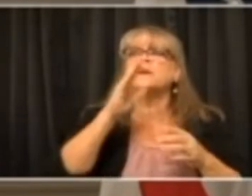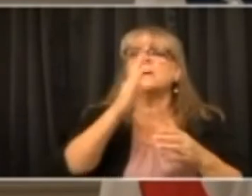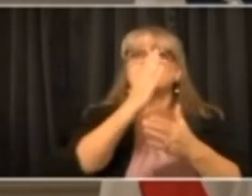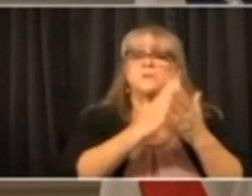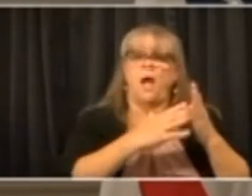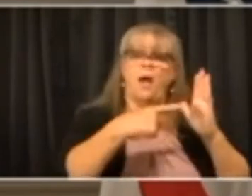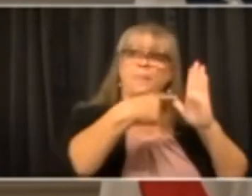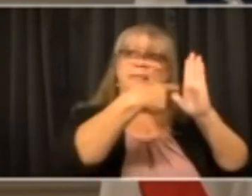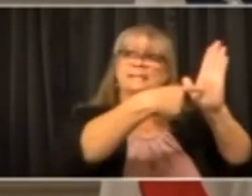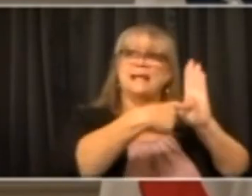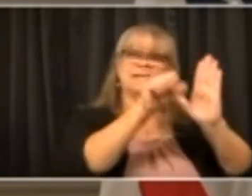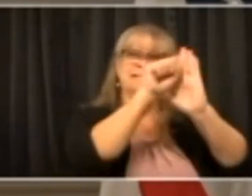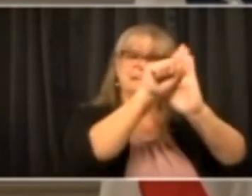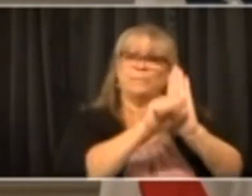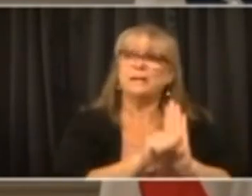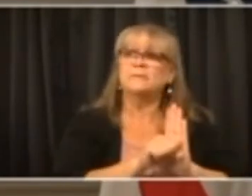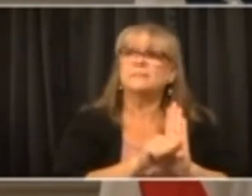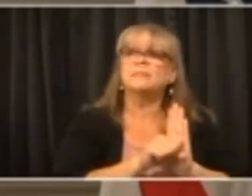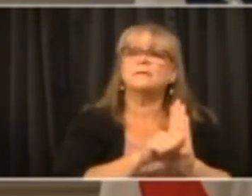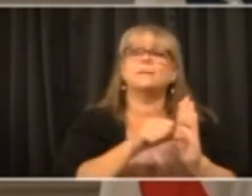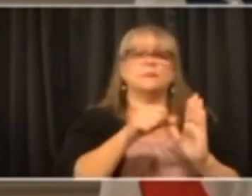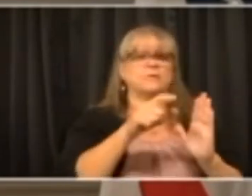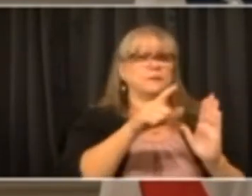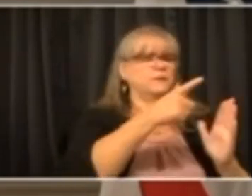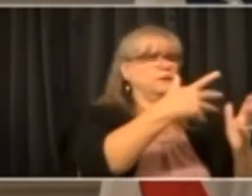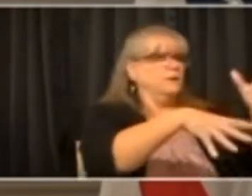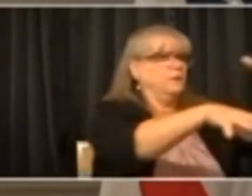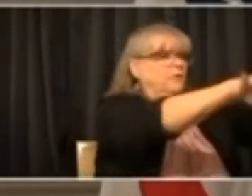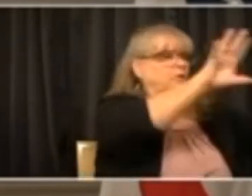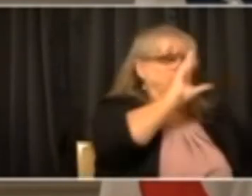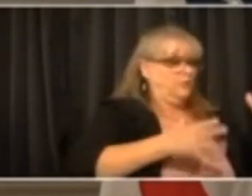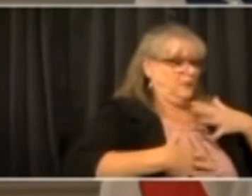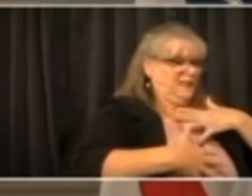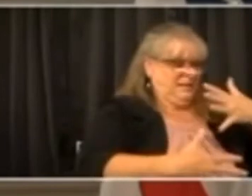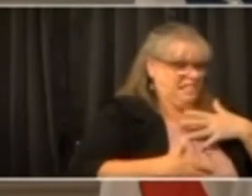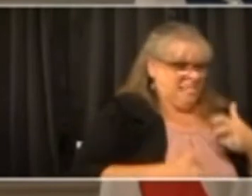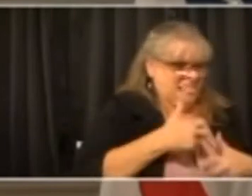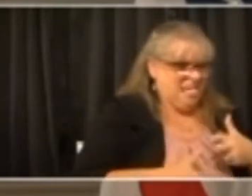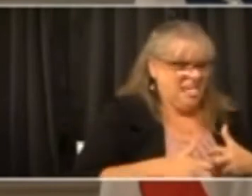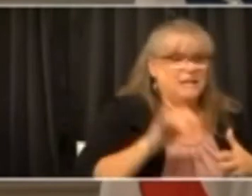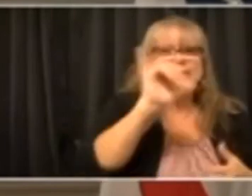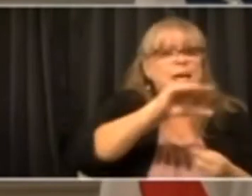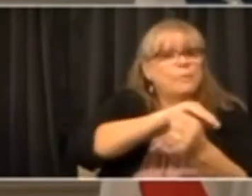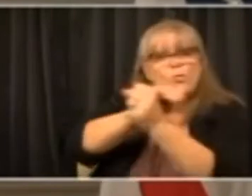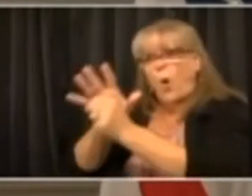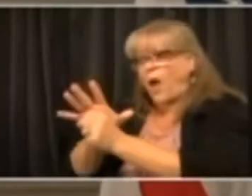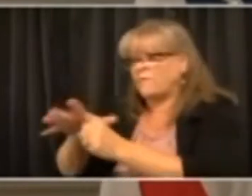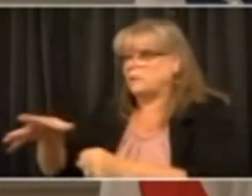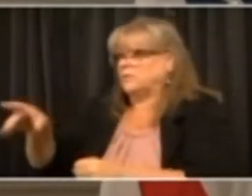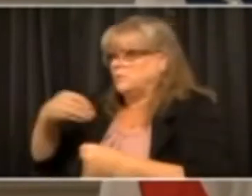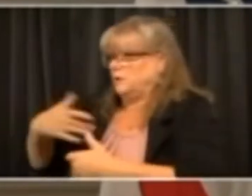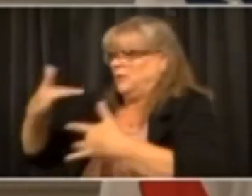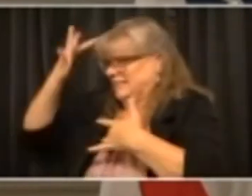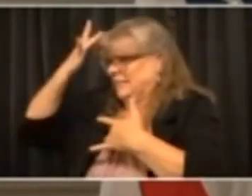for example fever chills and diarrhea however if you are having respiratory symptoms or symptoms that you're not sure